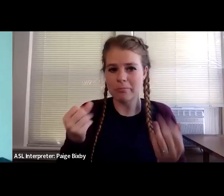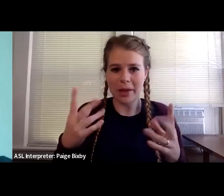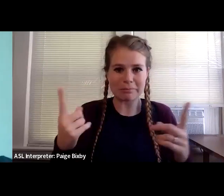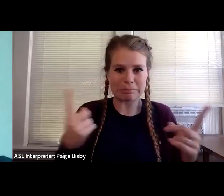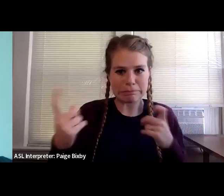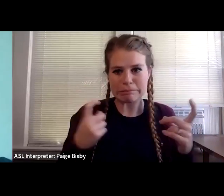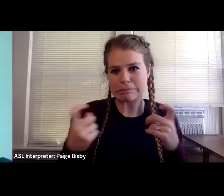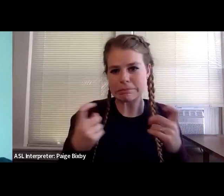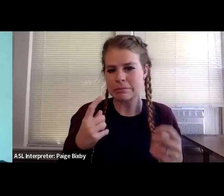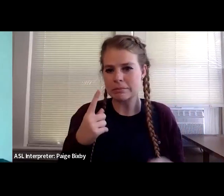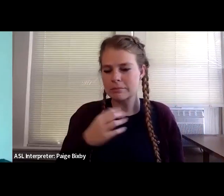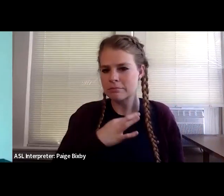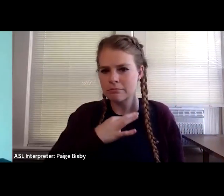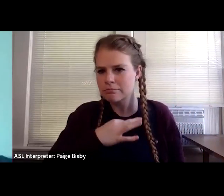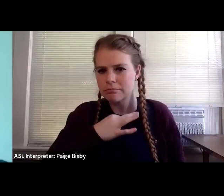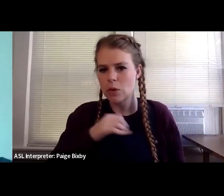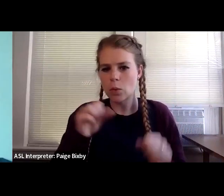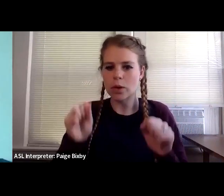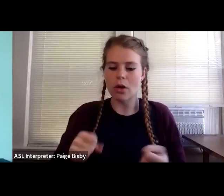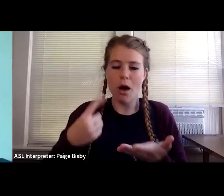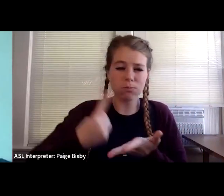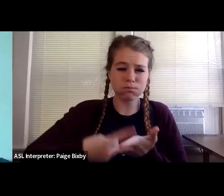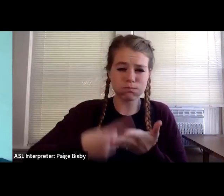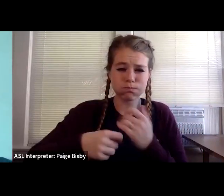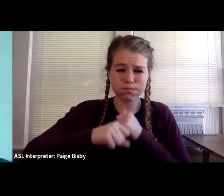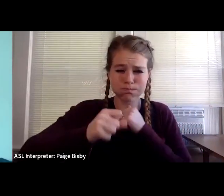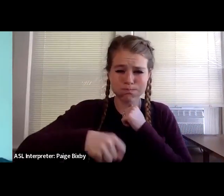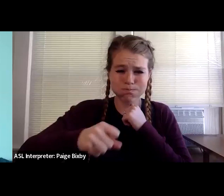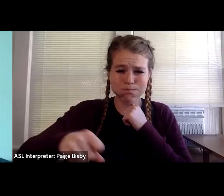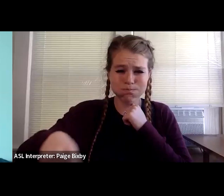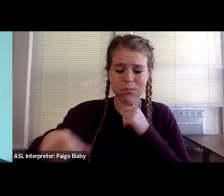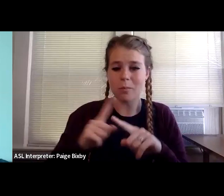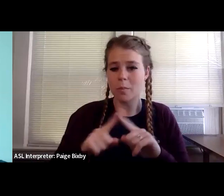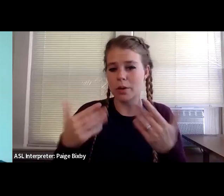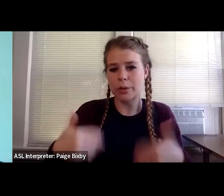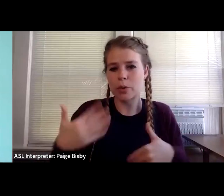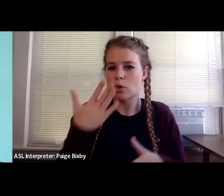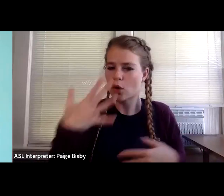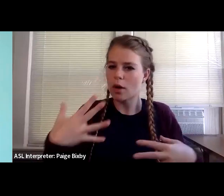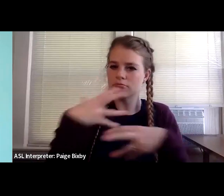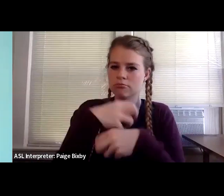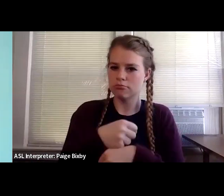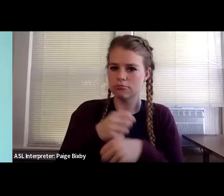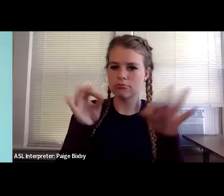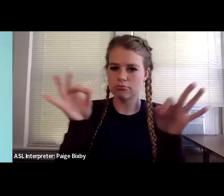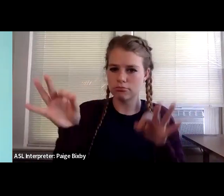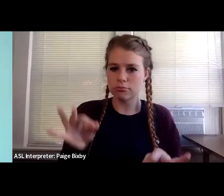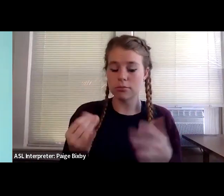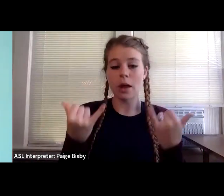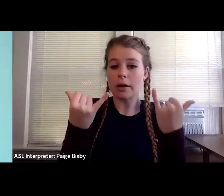and you know, we could take hours and hours to talk about all these things, but I think that was such a wonderful overview. And so what we are gonna do now